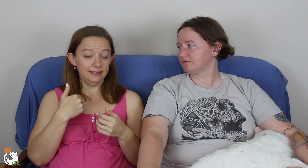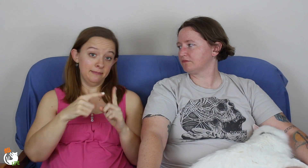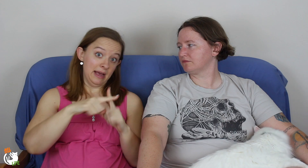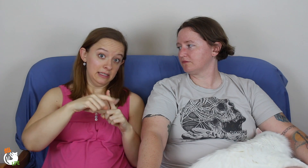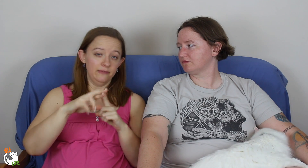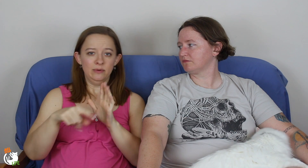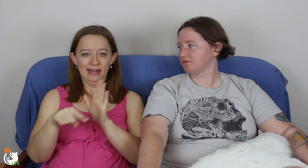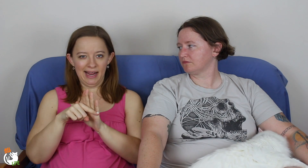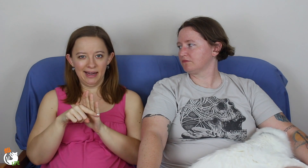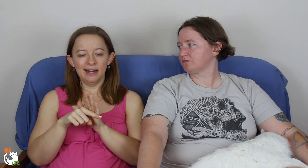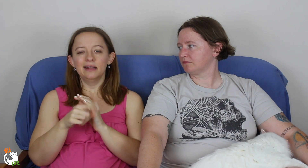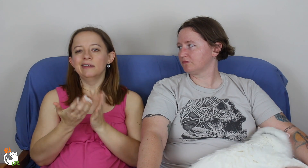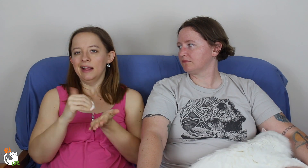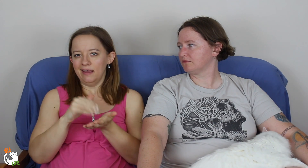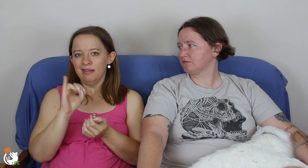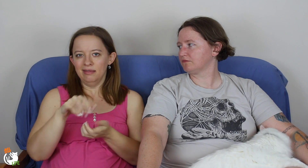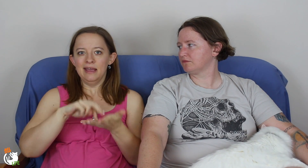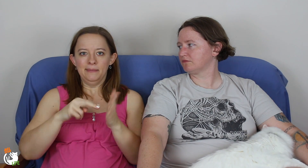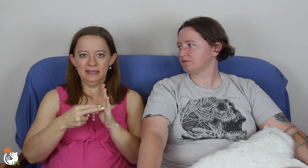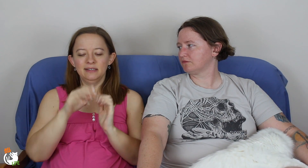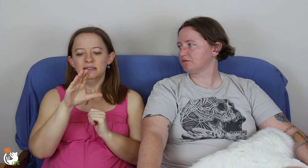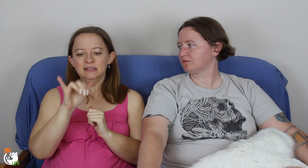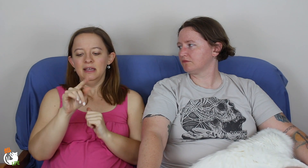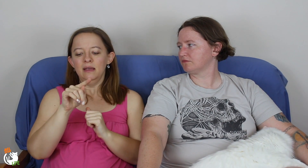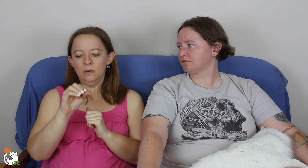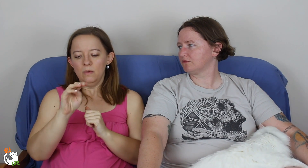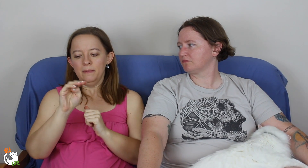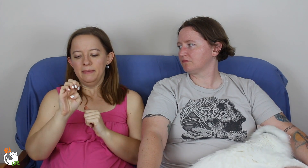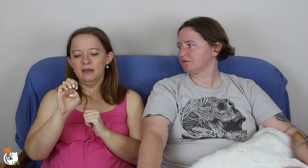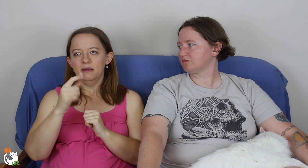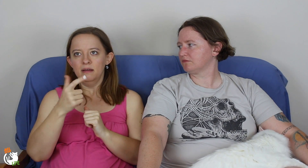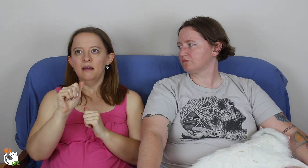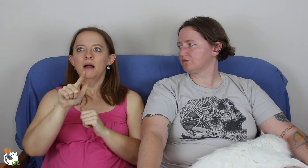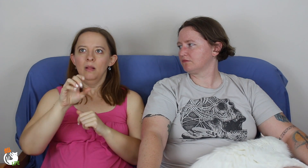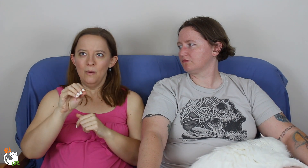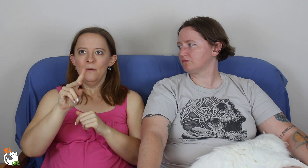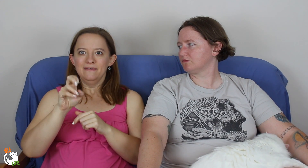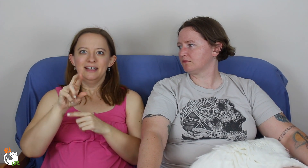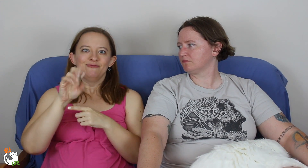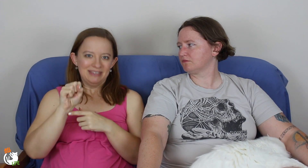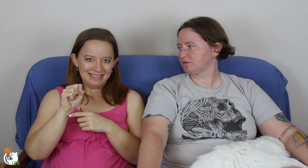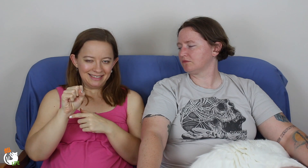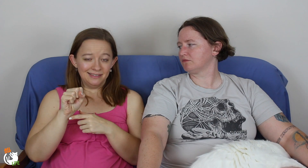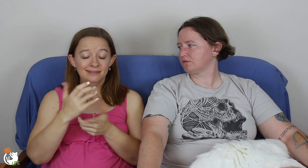that person needs to know if they are positive or negative. Again that means cytomegalovirus